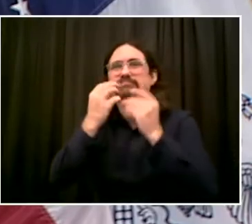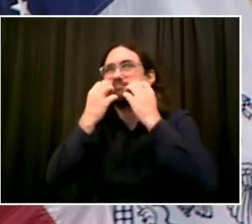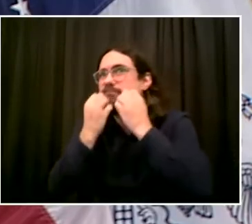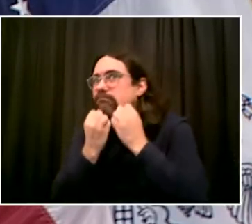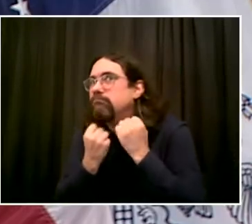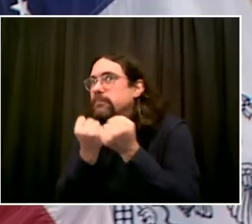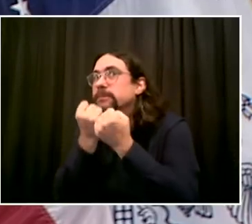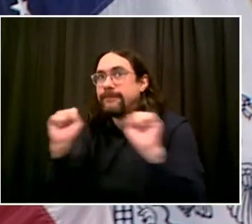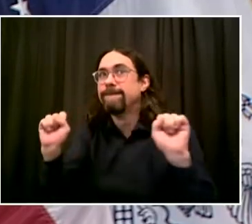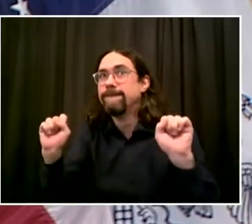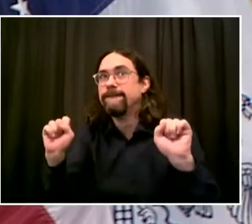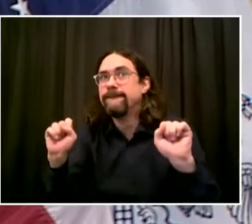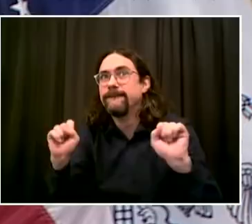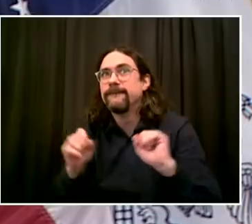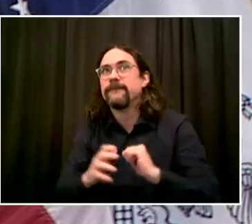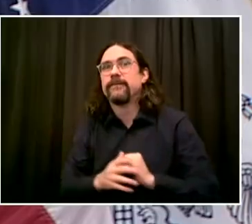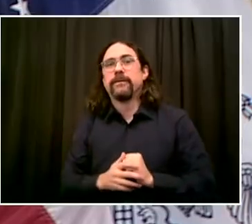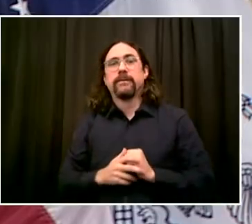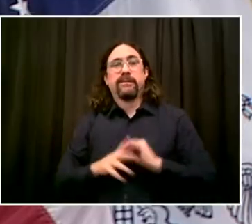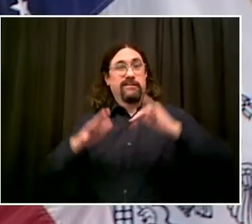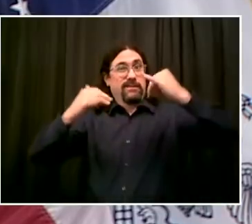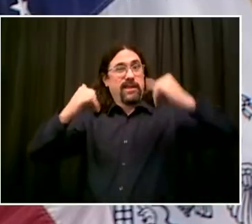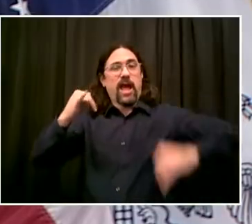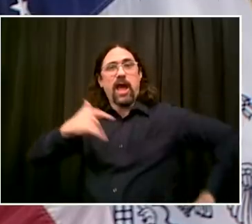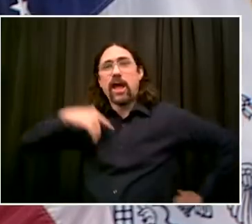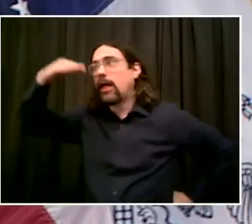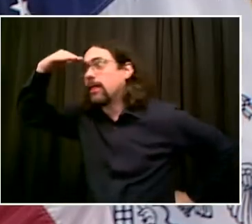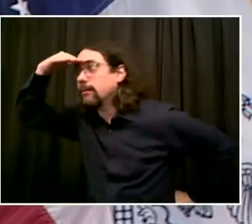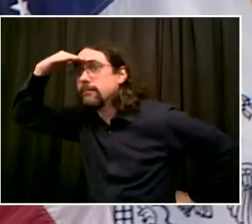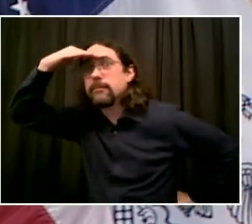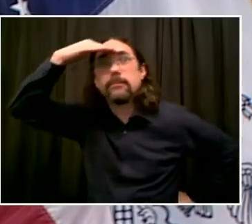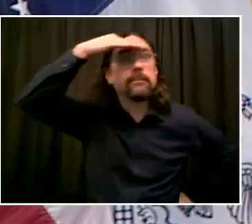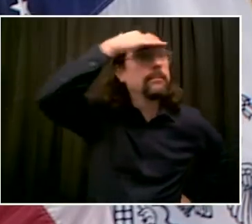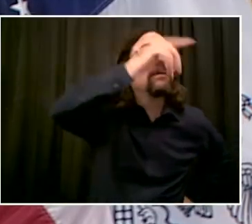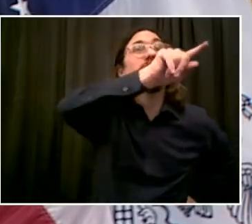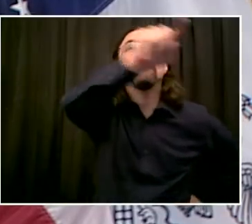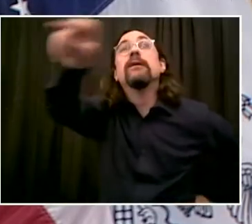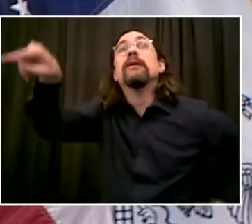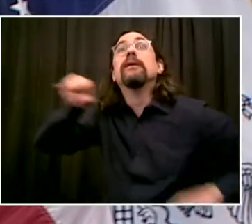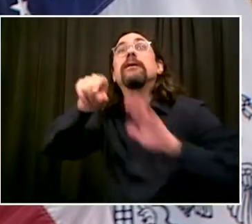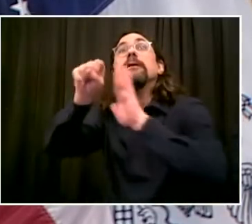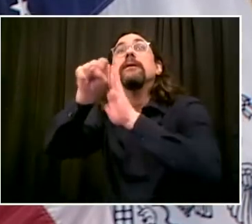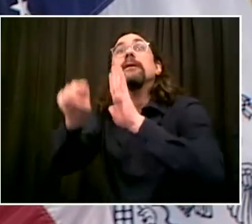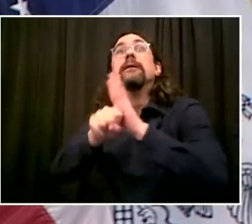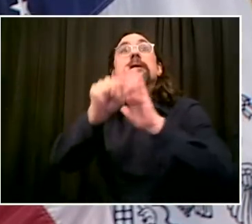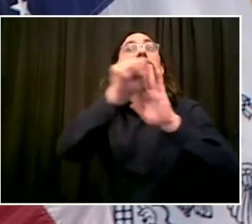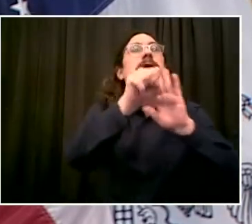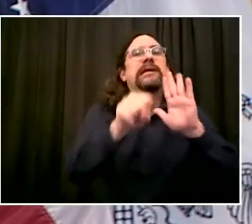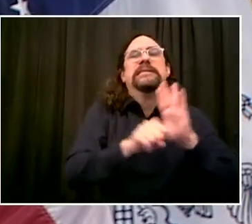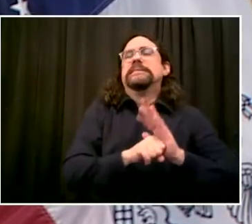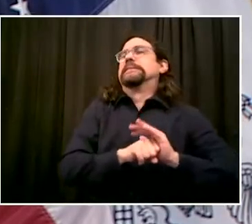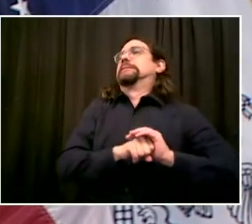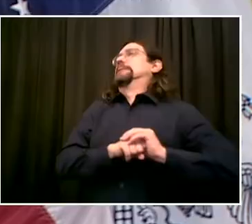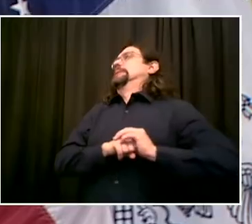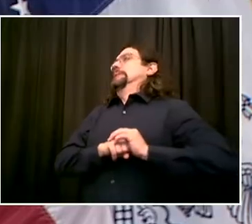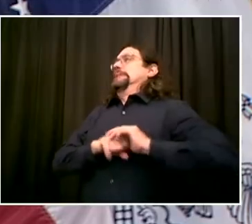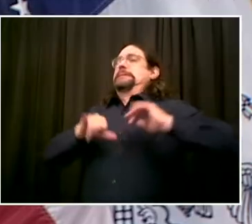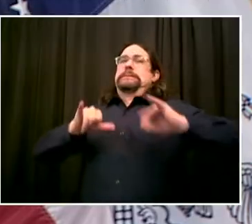THE STATE. THE STAE TIS FEELING CAUTIOUS, THE CITY ISFE ENLIG CAUTIUSO, WE WANT TO GET THIS RIGHT IN LIGHT OF HWAT AWERE SEEING AROUND